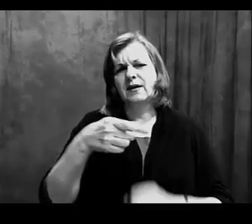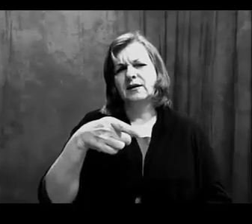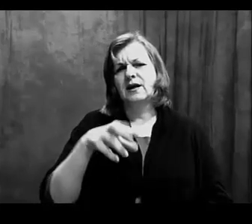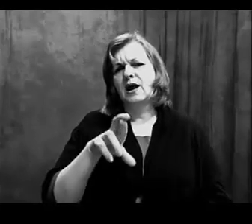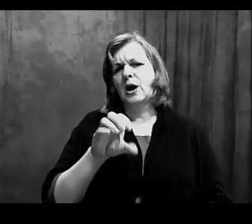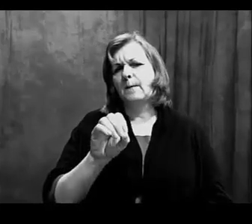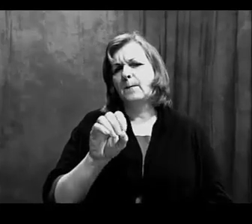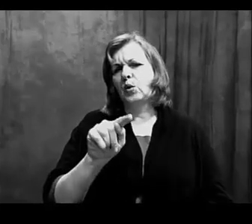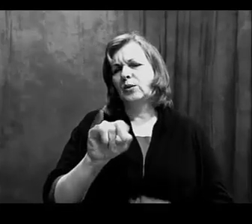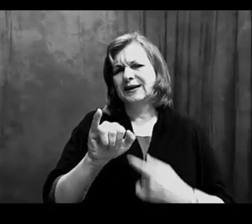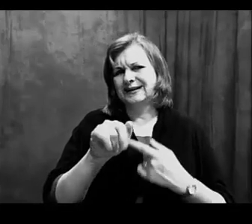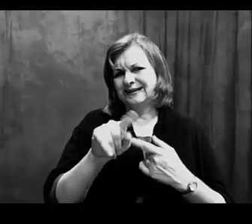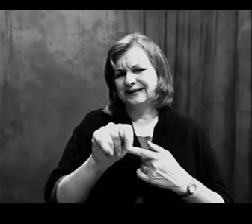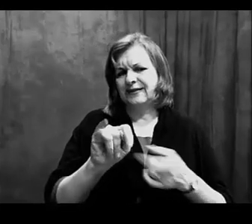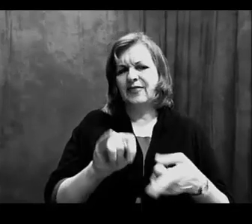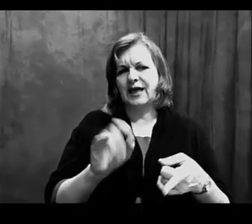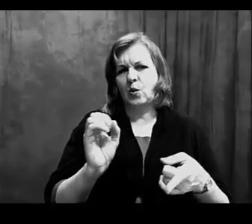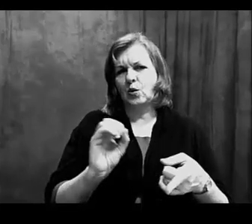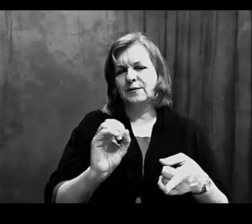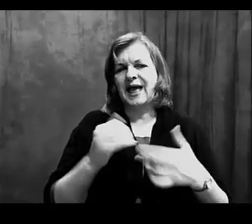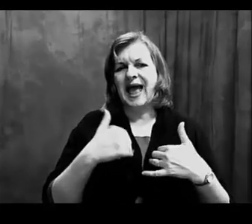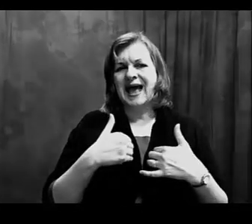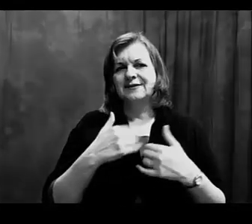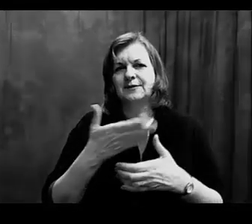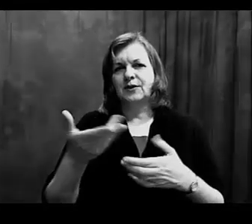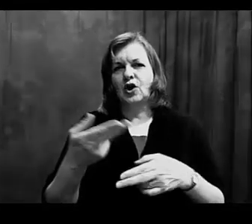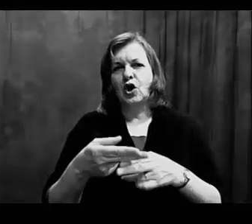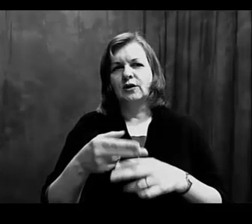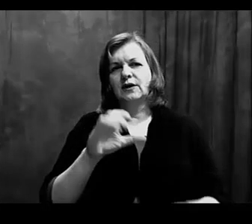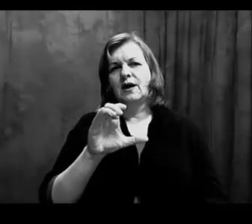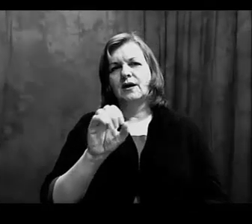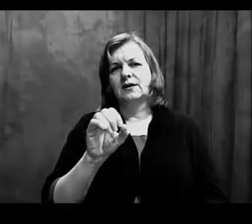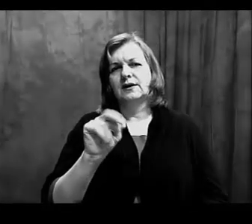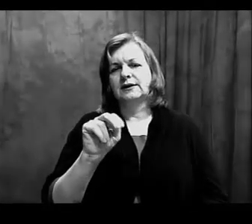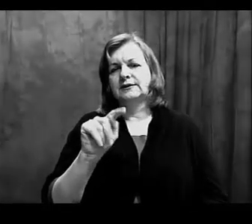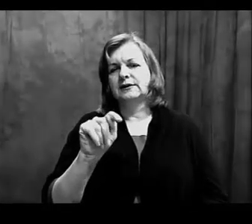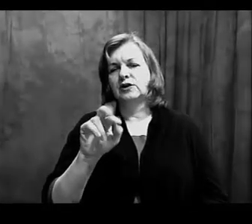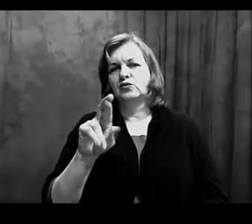like a protist -- we will talk about what that organism is later on